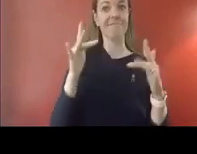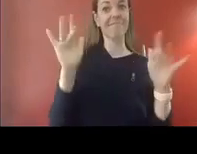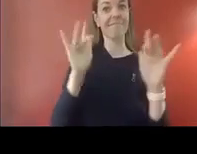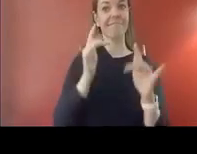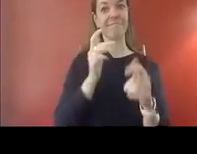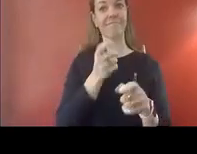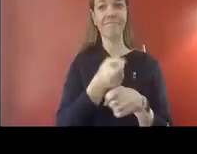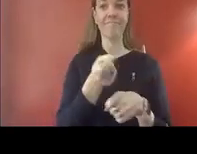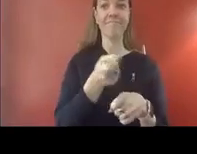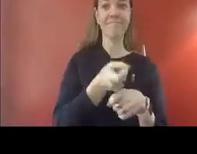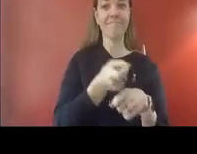sarcasm. little bit before we go right for